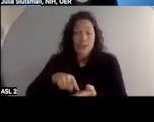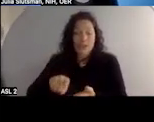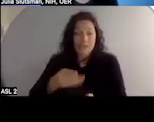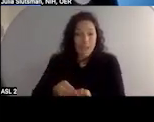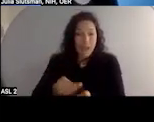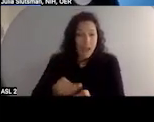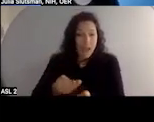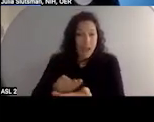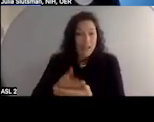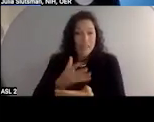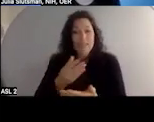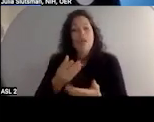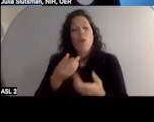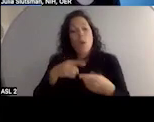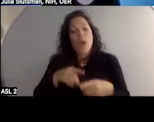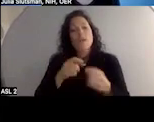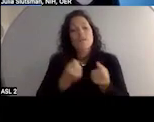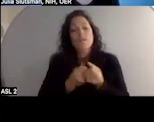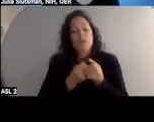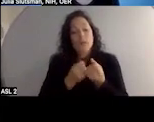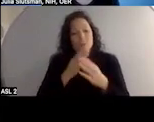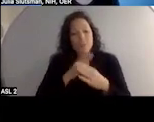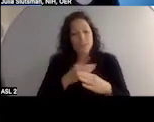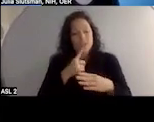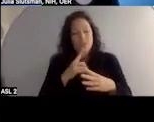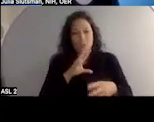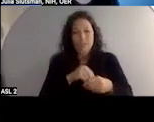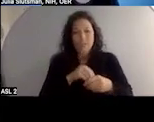while supporting protections for participants' data and privacy.